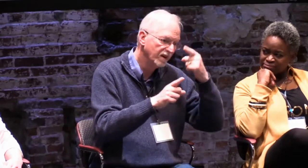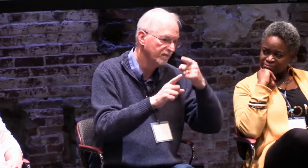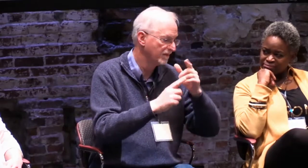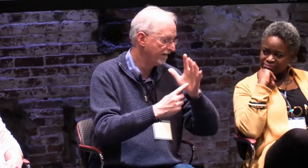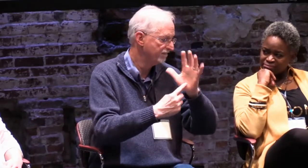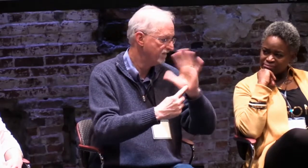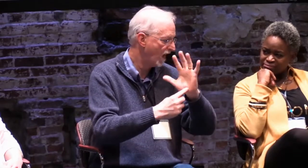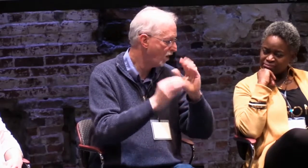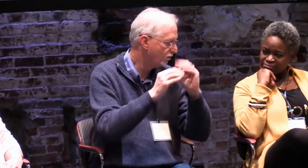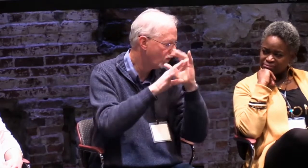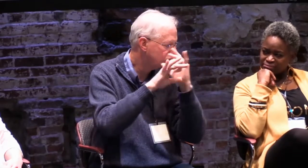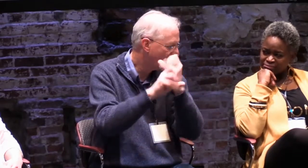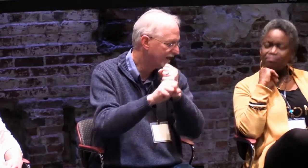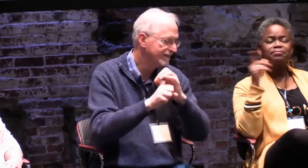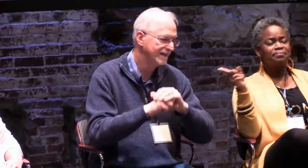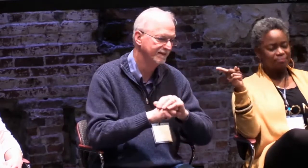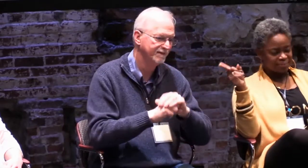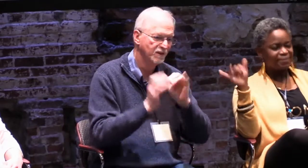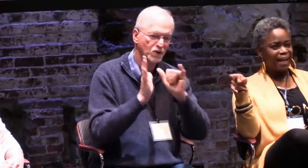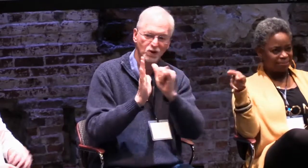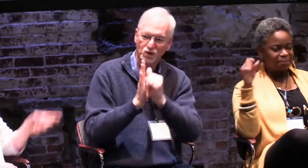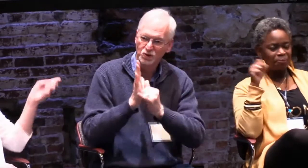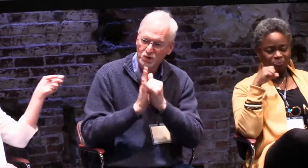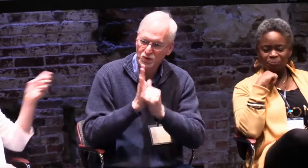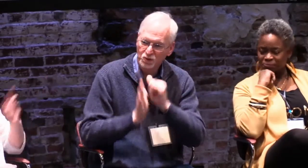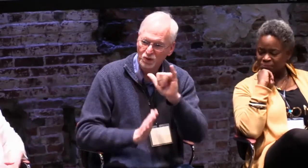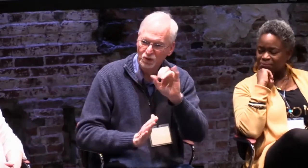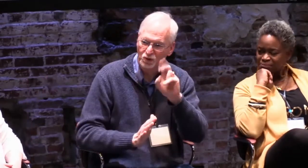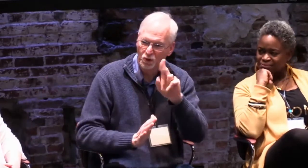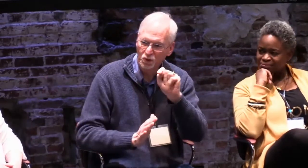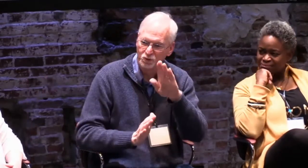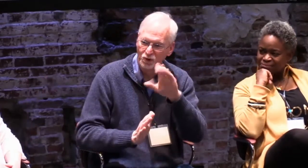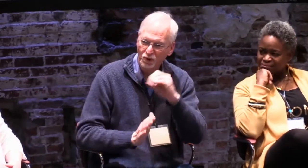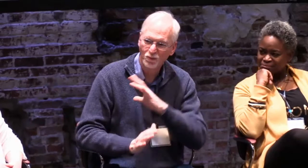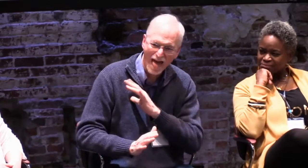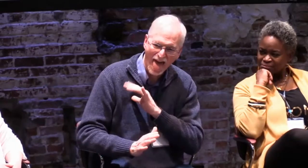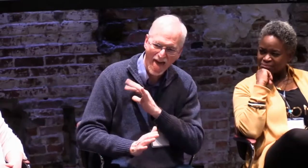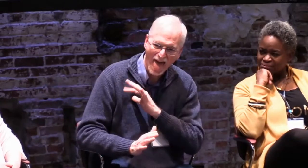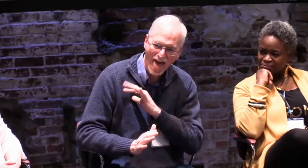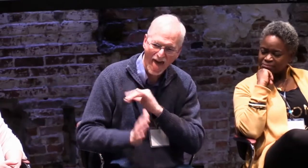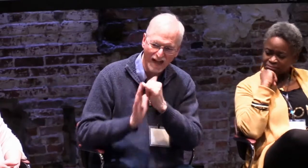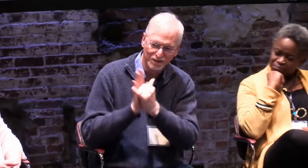We talk about the interest in theater today. We're competing with video today,